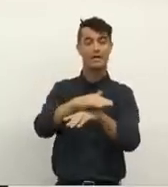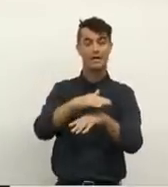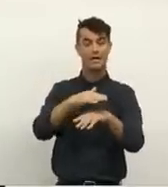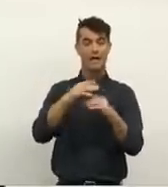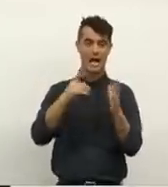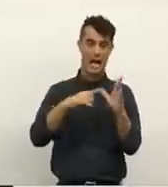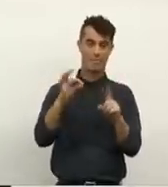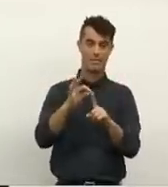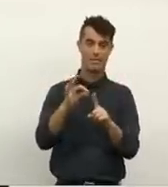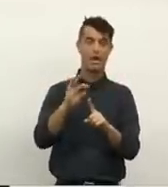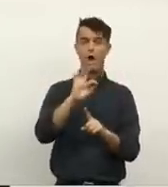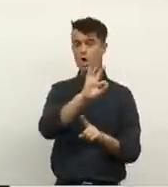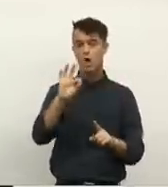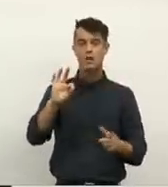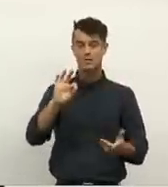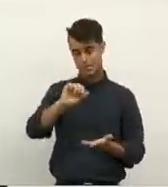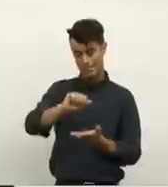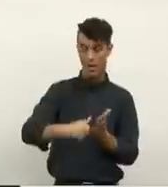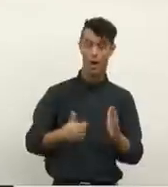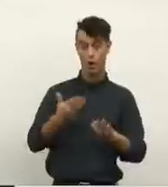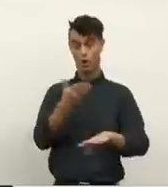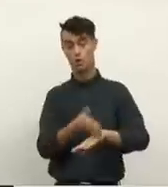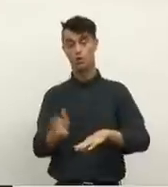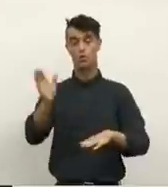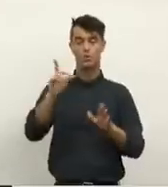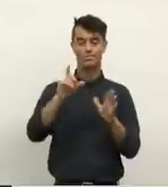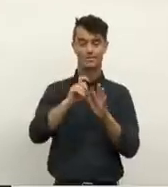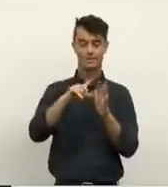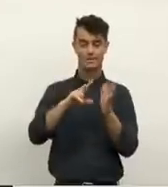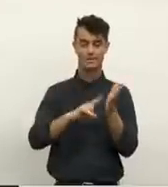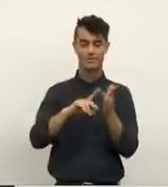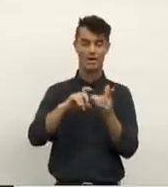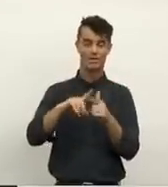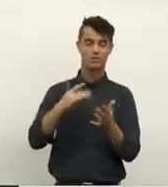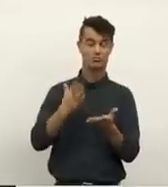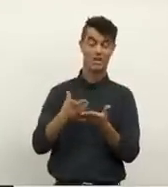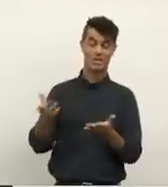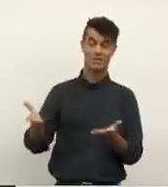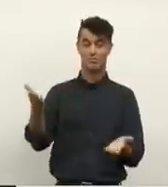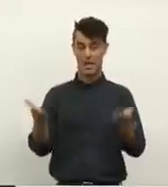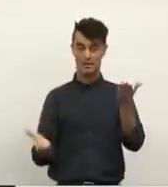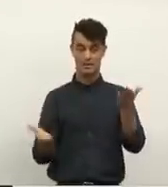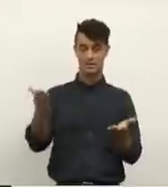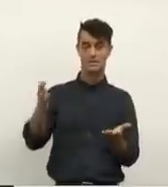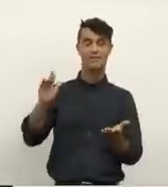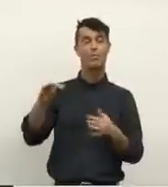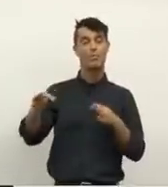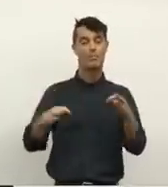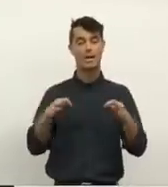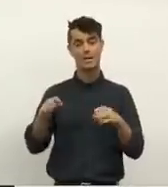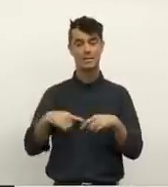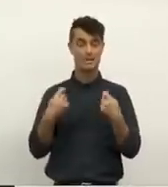not the whole device. That's where the fine balance for our broader planning team and for us of an agency is.